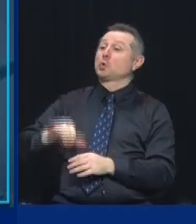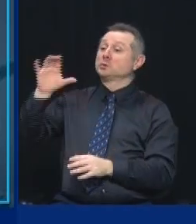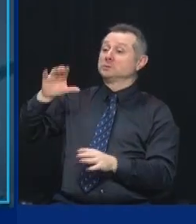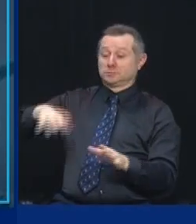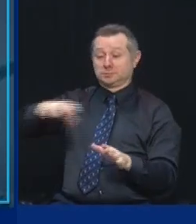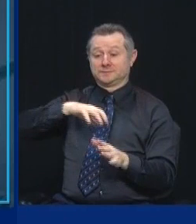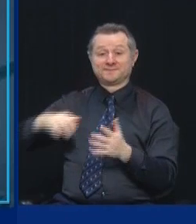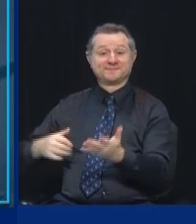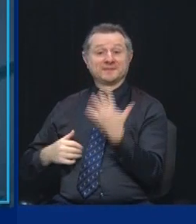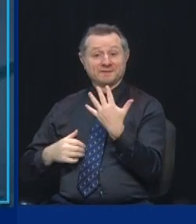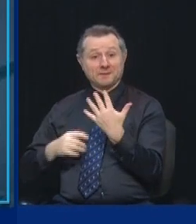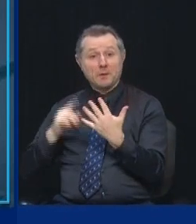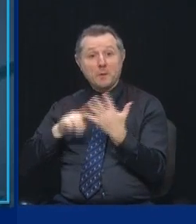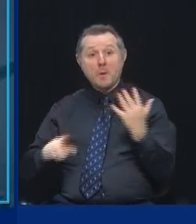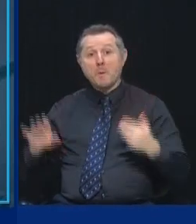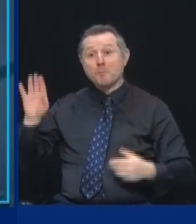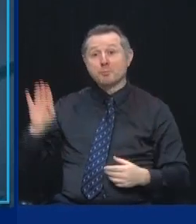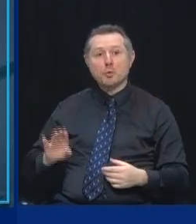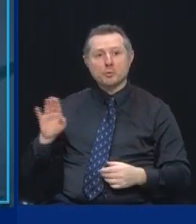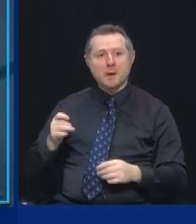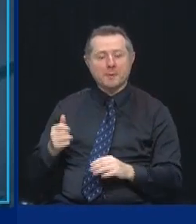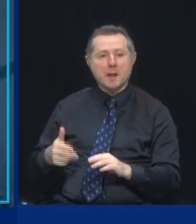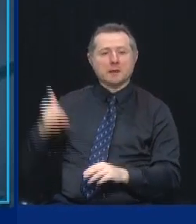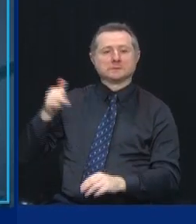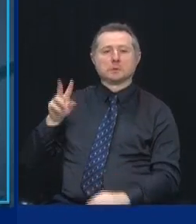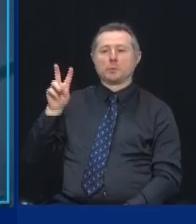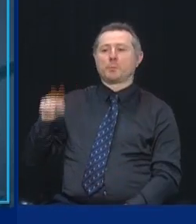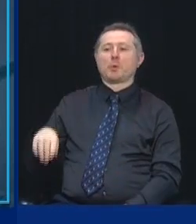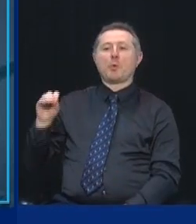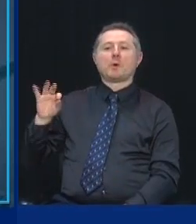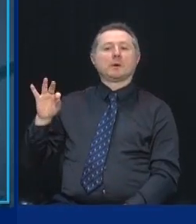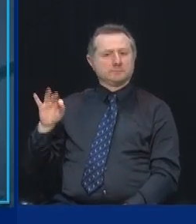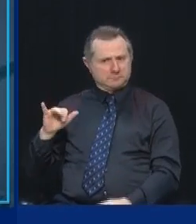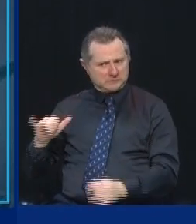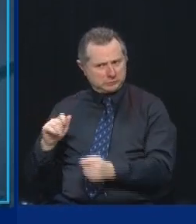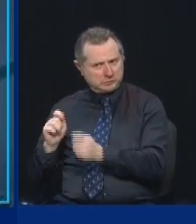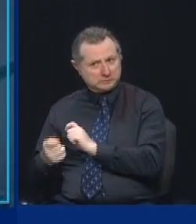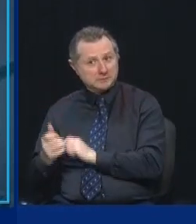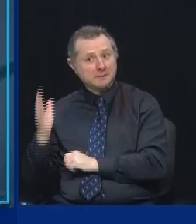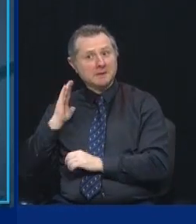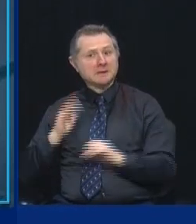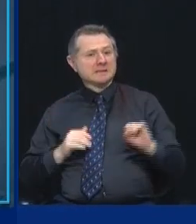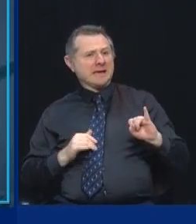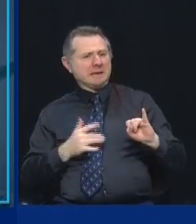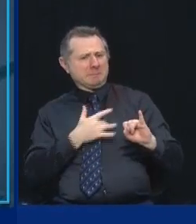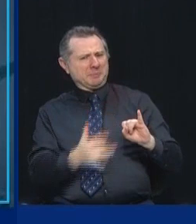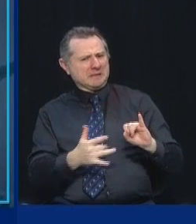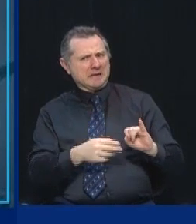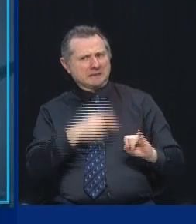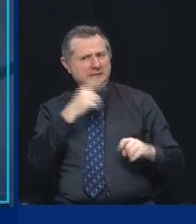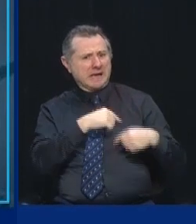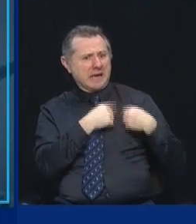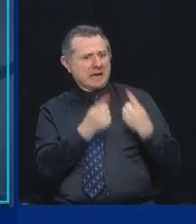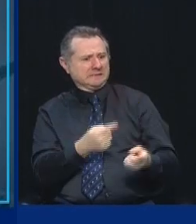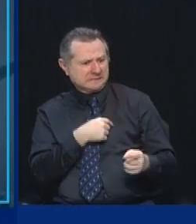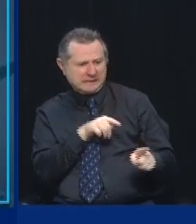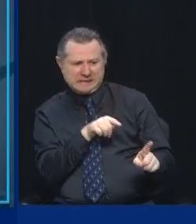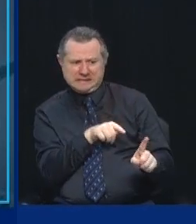HIGHEST. THEY'RE DOWN, BUT THEY'RE STILL THE HIGHEST. NEW YORK CITY, BROOKLYN IS